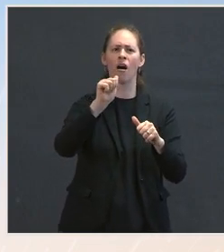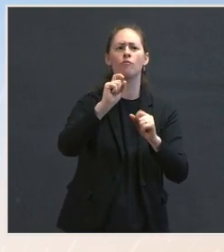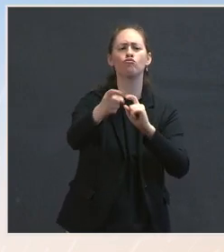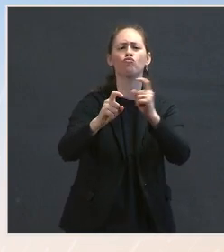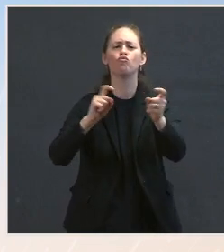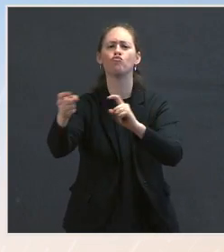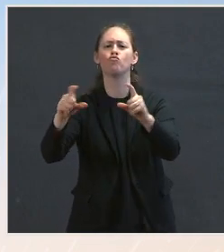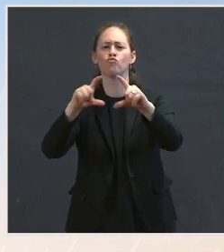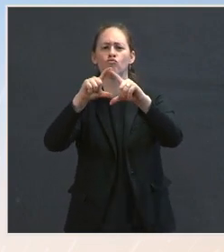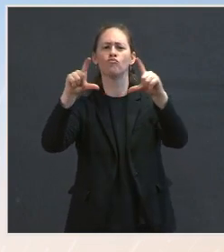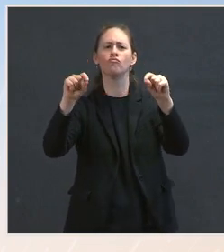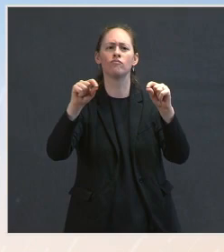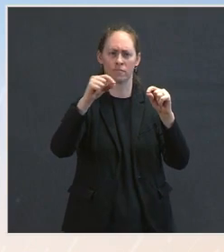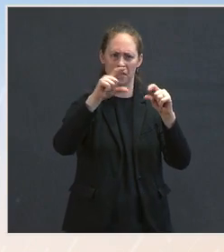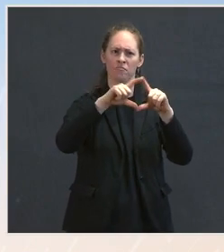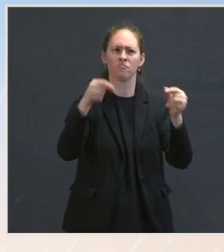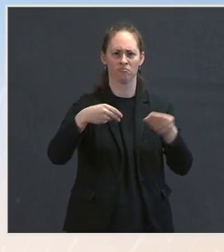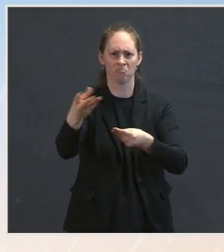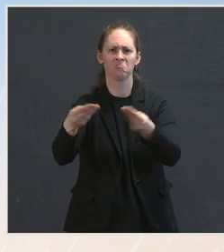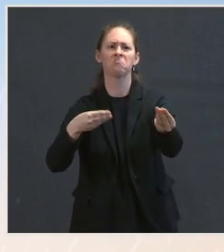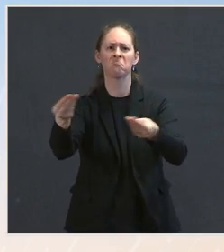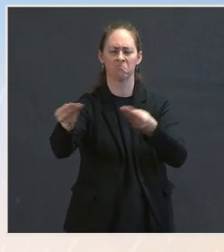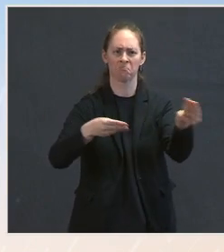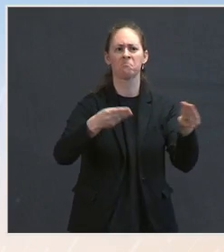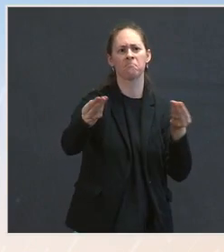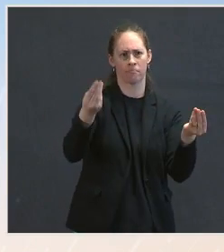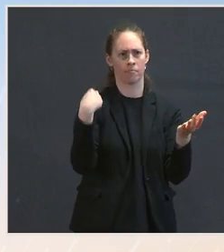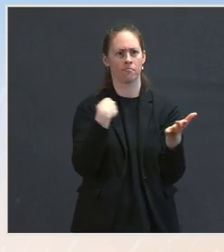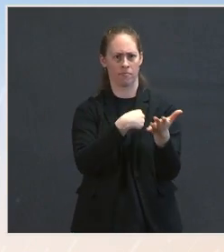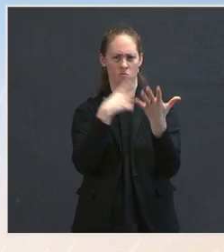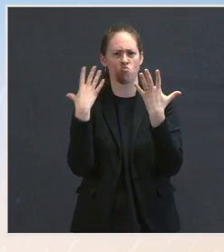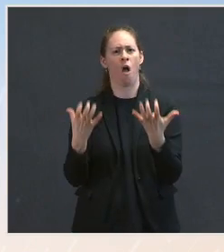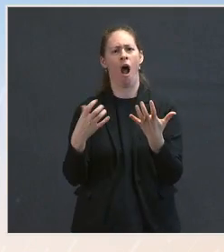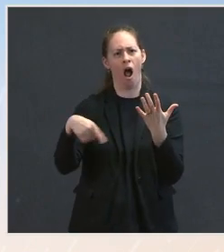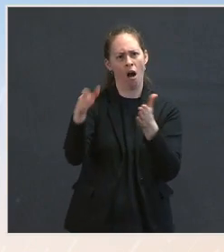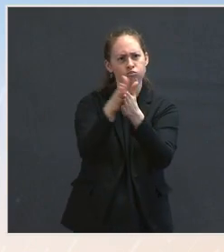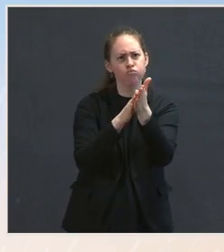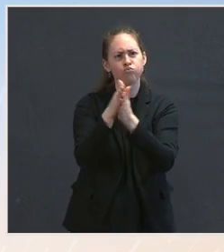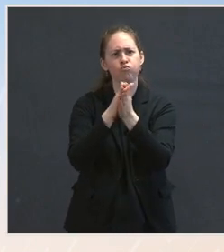So we're eager to work with Democrats and Republicans in Congress to get that done. The Press: One more. Final one.